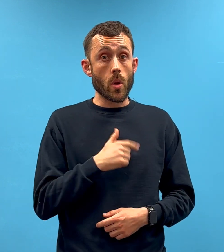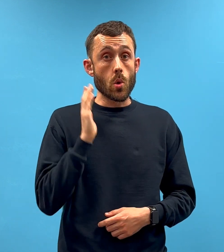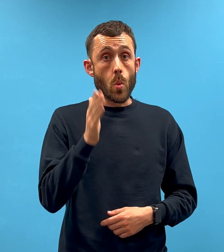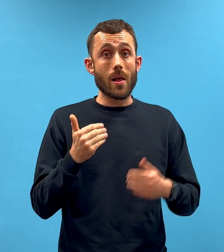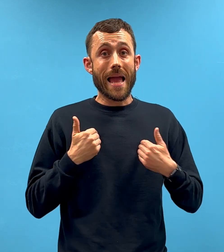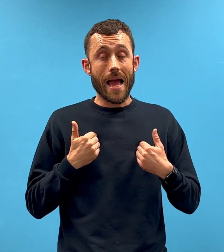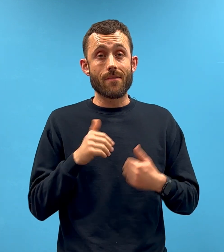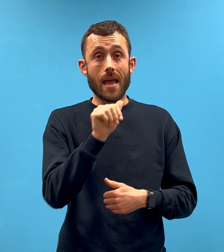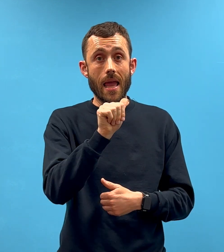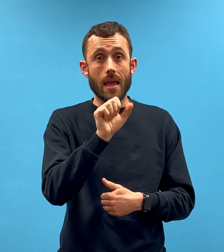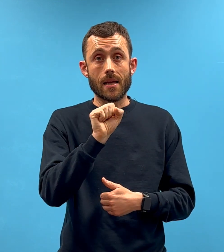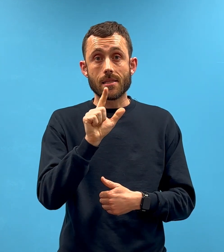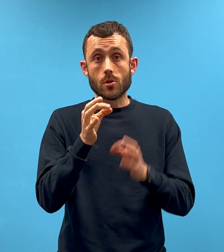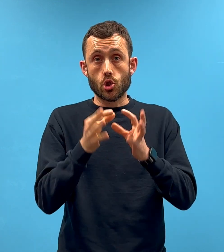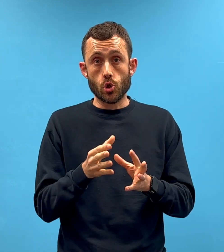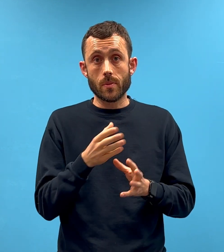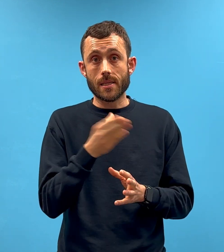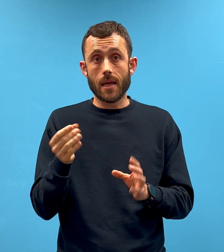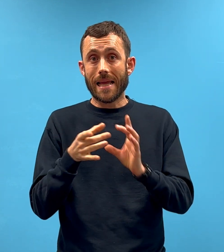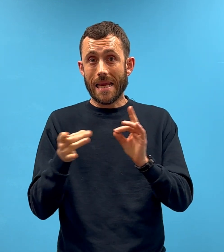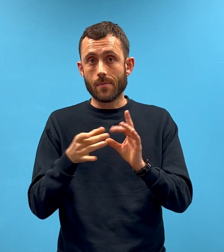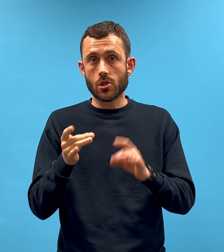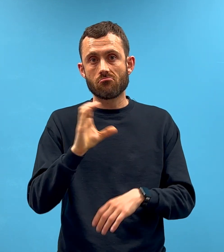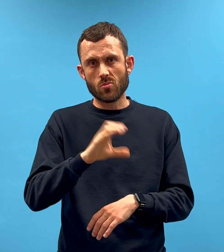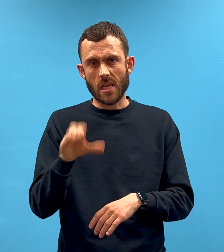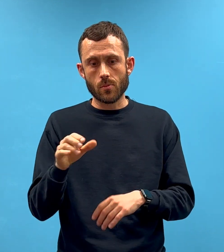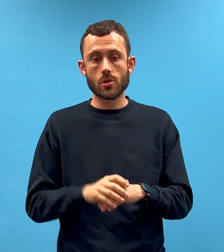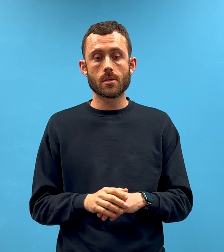We will have ASL interpreters and closed captioning.